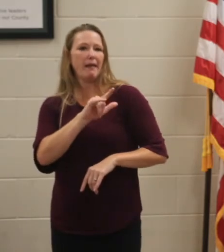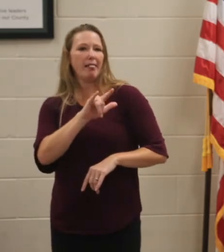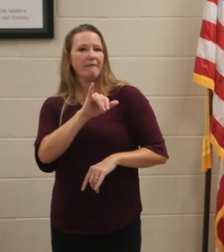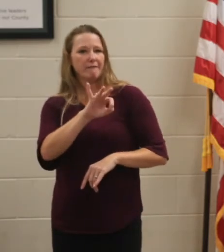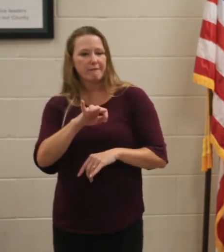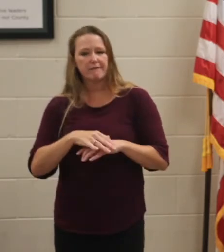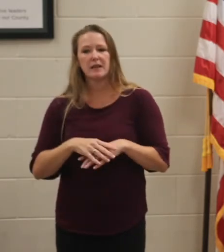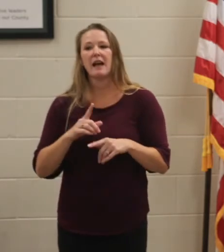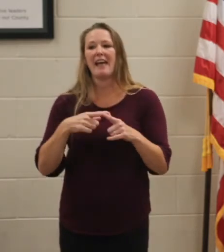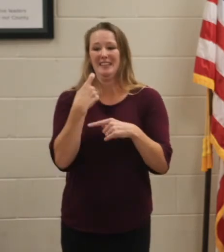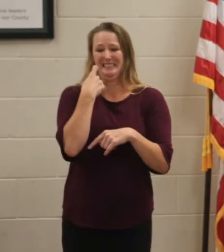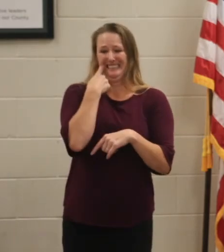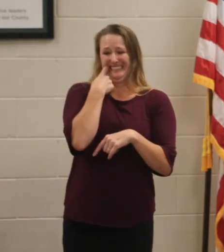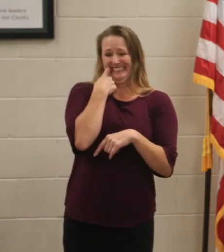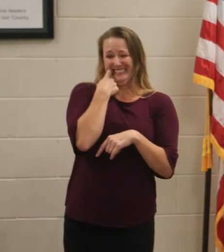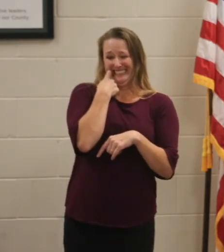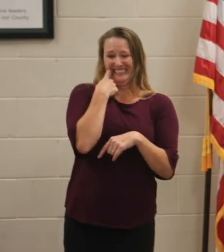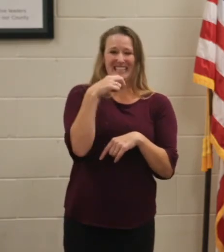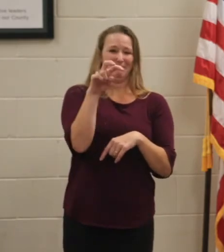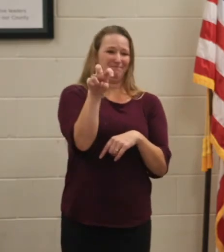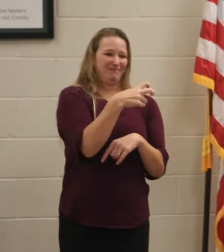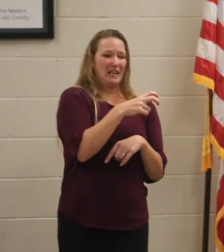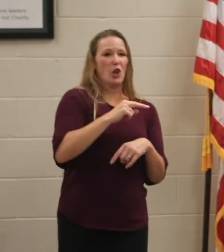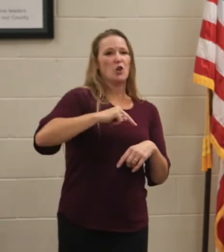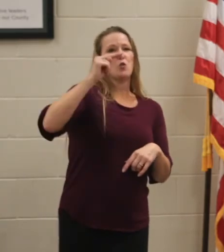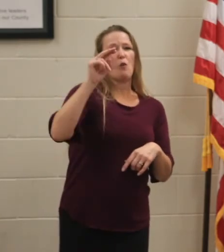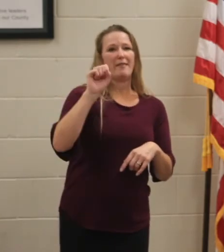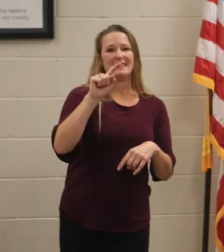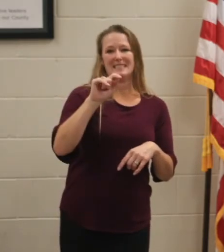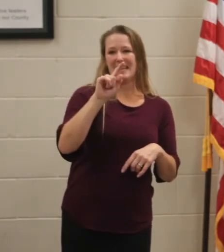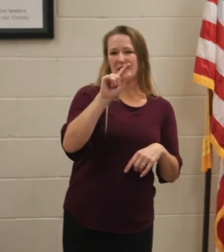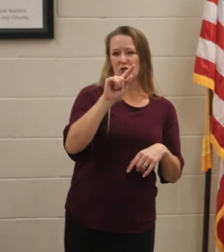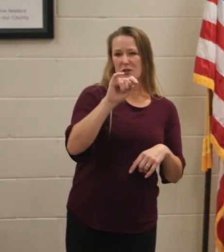And just to mention a little bit about his status,